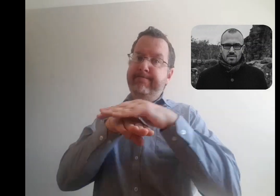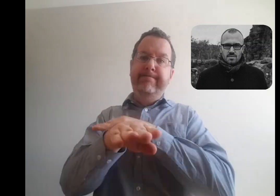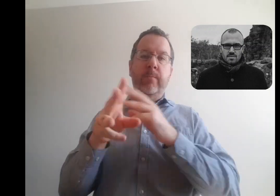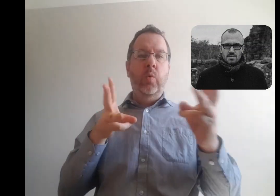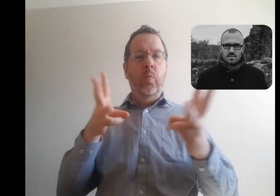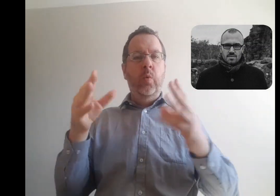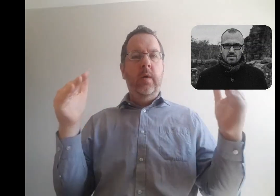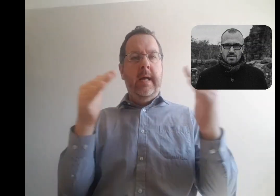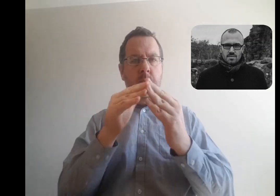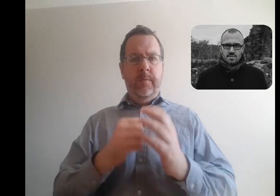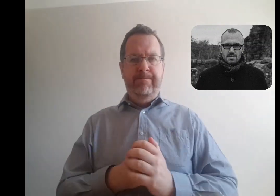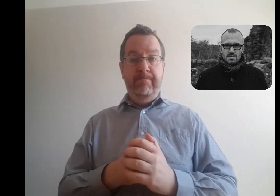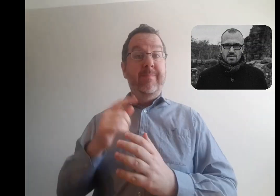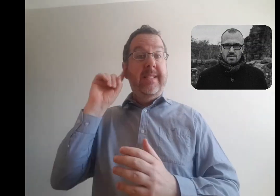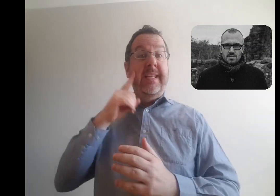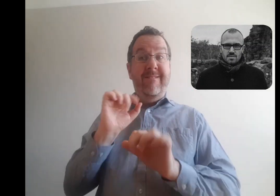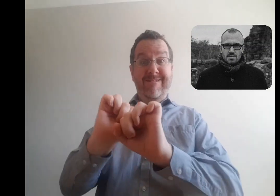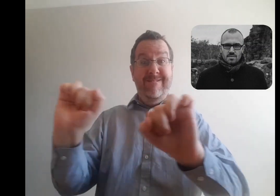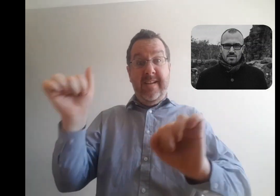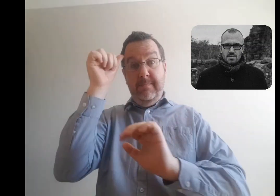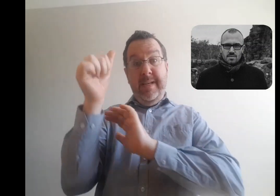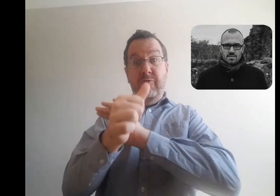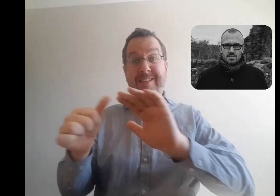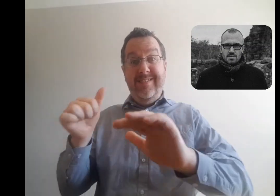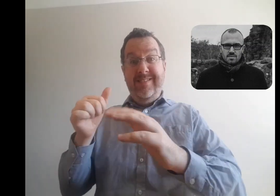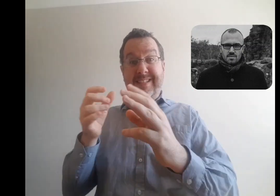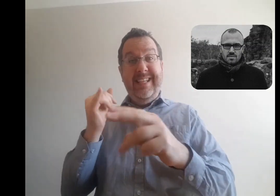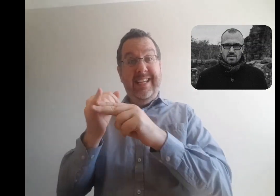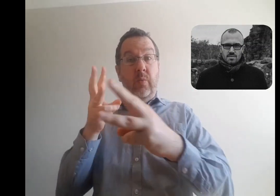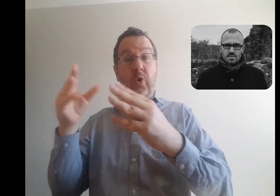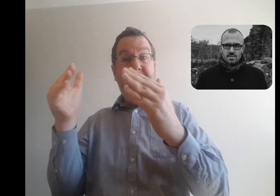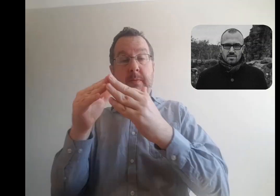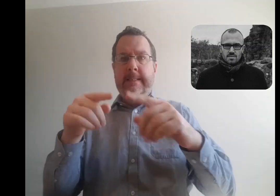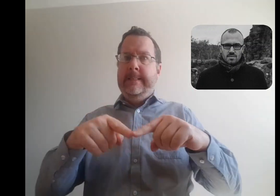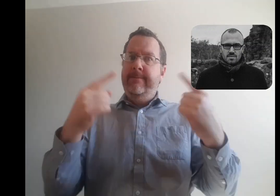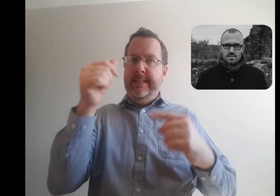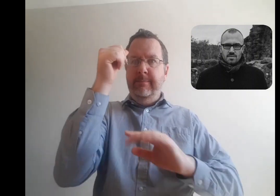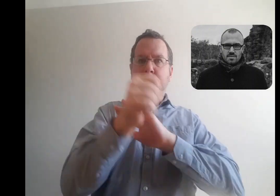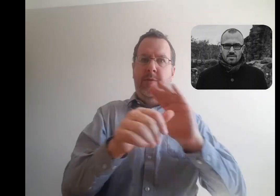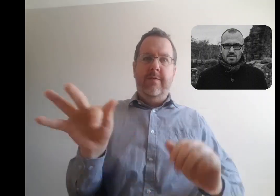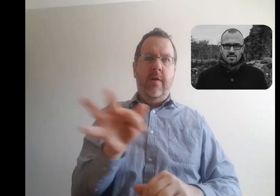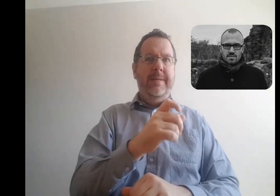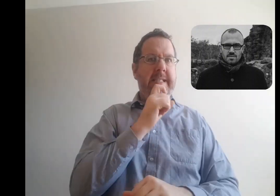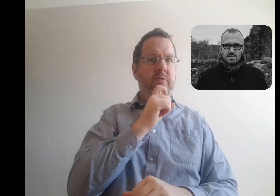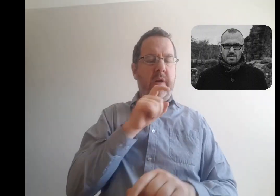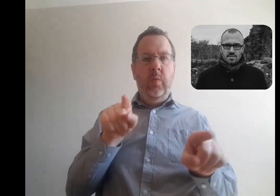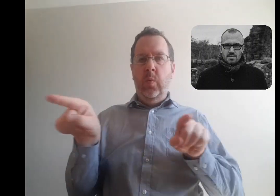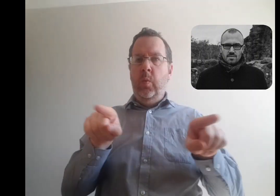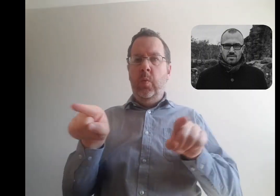The experiences of deaf people in these institutions was very different to that of hearing people,